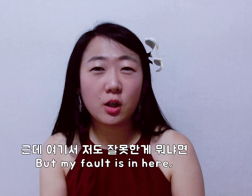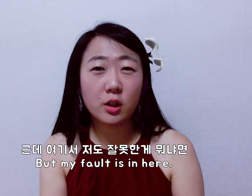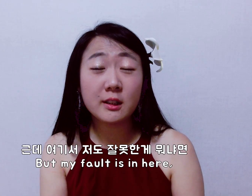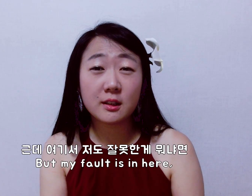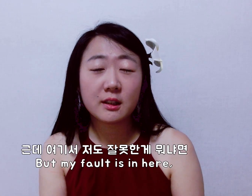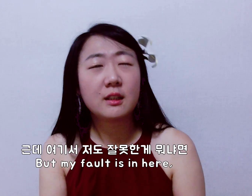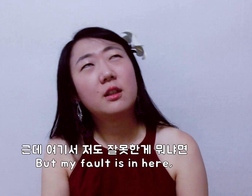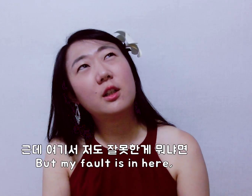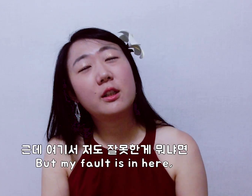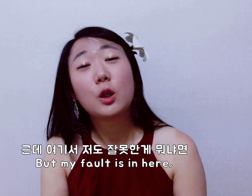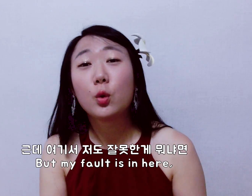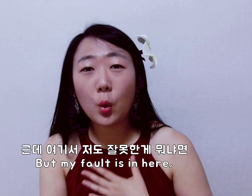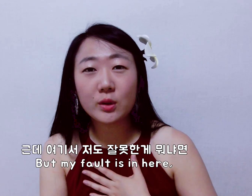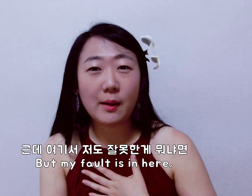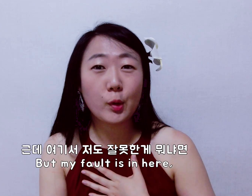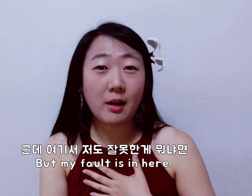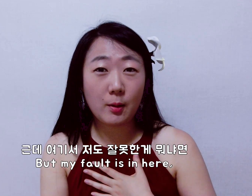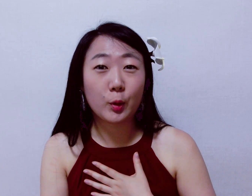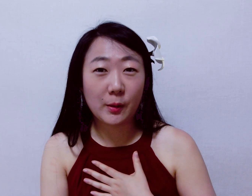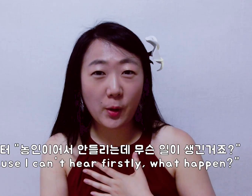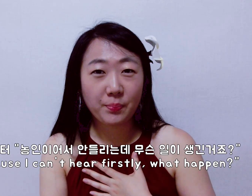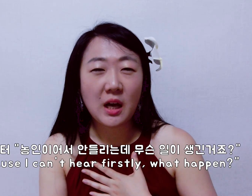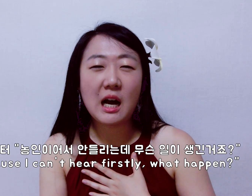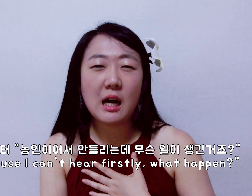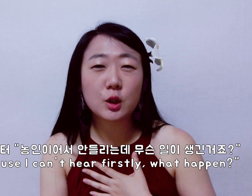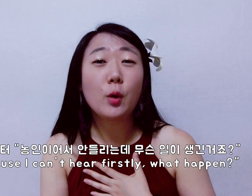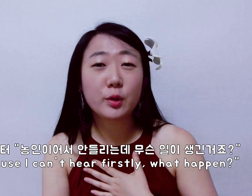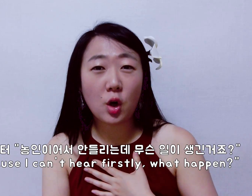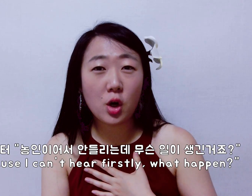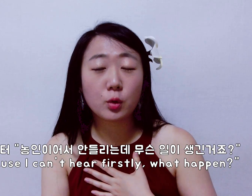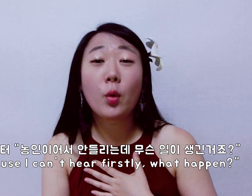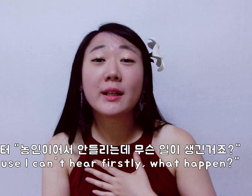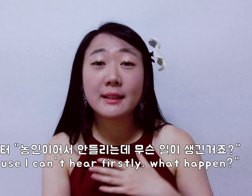근데 여기서 저도 잘못한게 뭐냐 면but my fault is in here처음부터 농